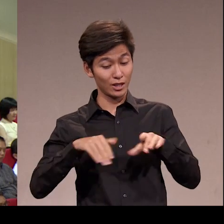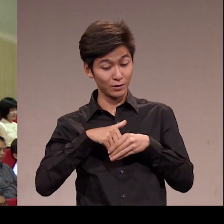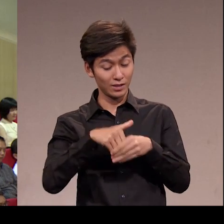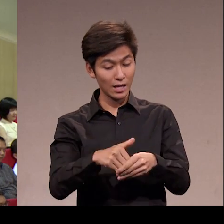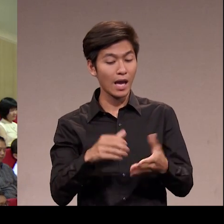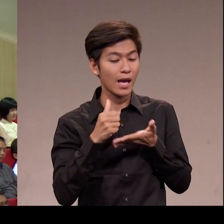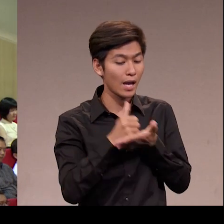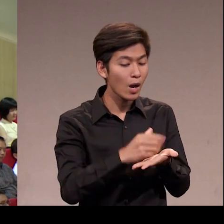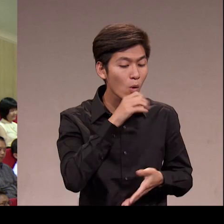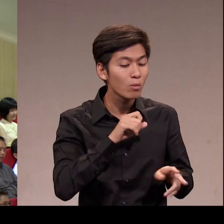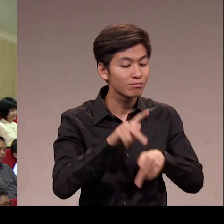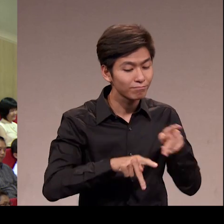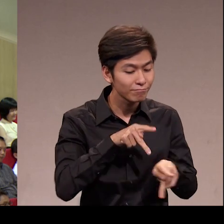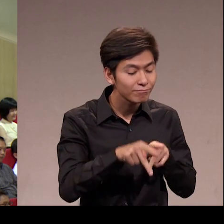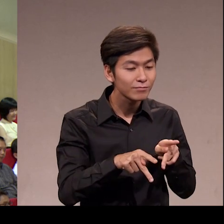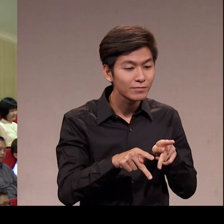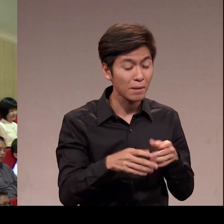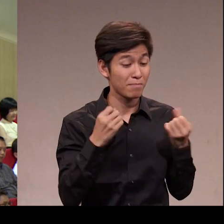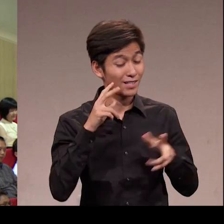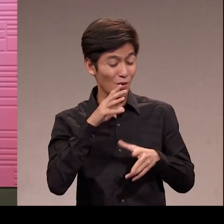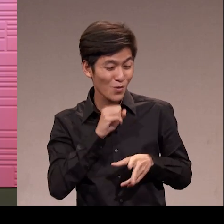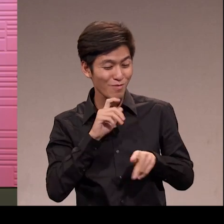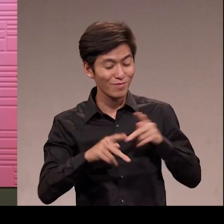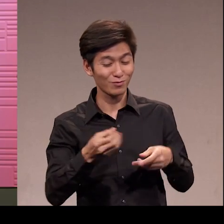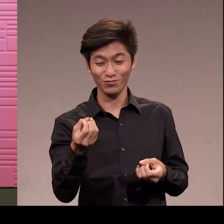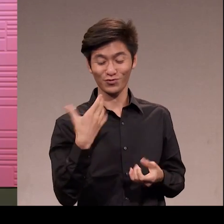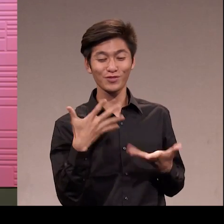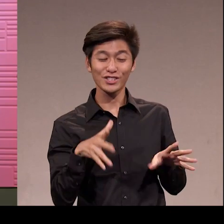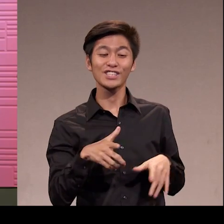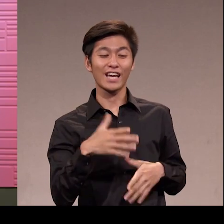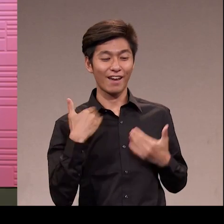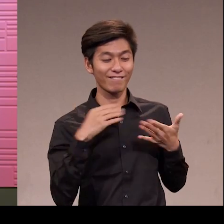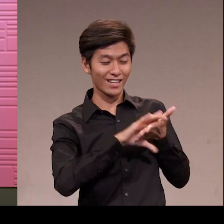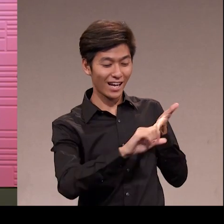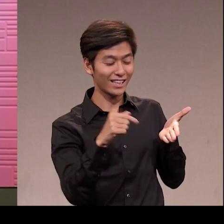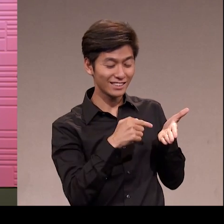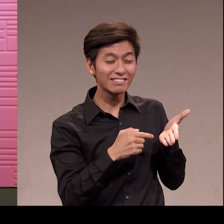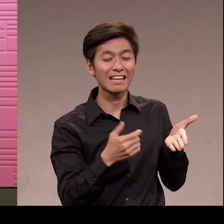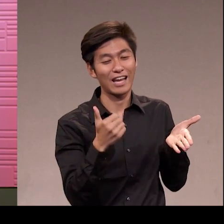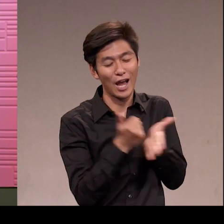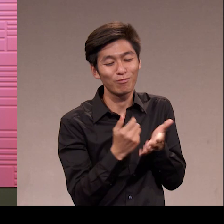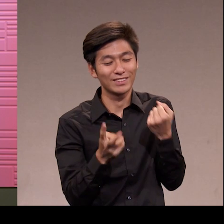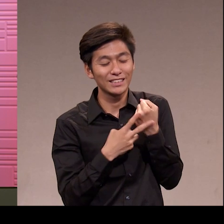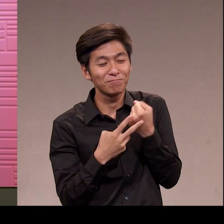Many pioneers tell me they have received their PG card, and find it useful. They can save on medical expeneses.